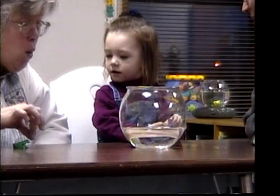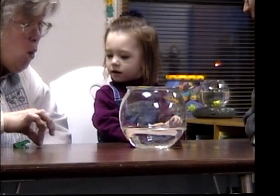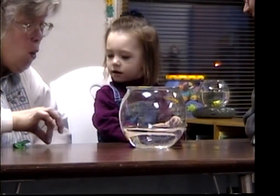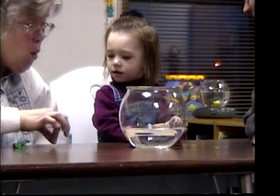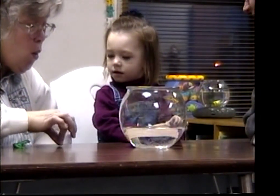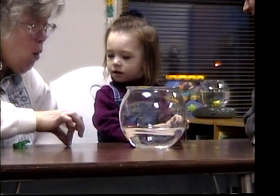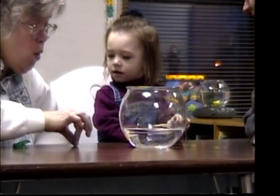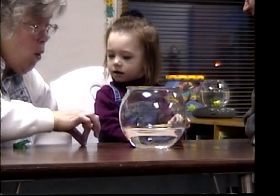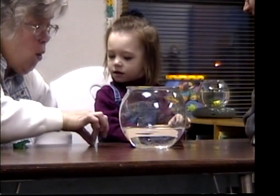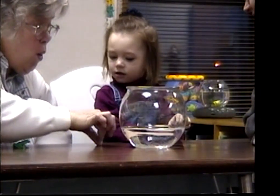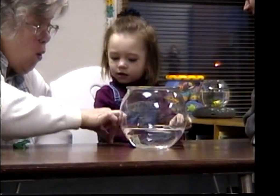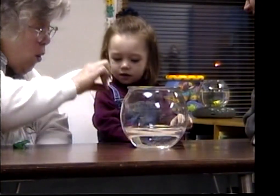[Noise]